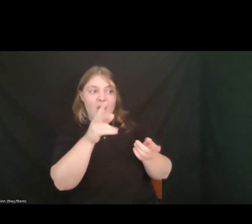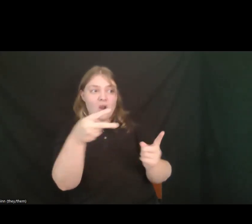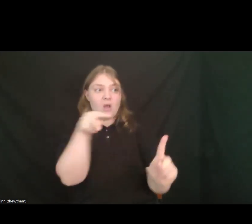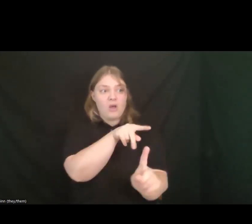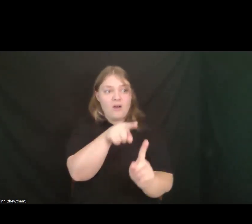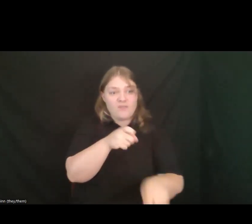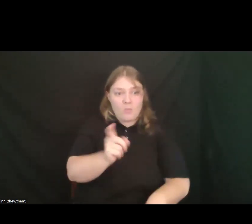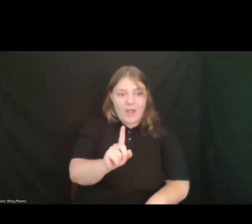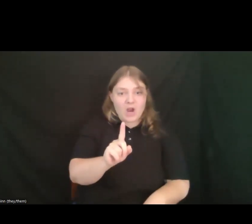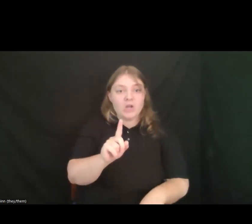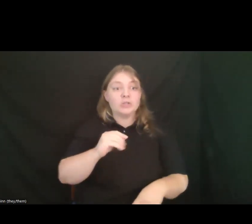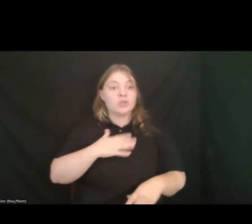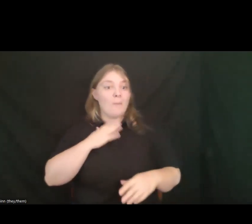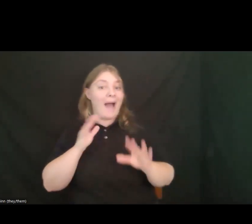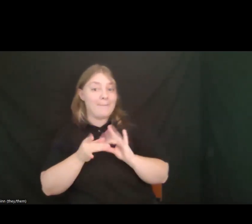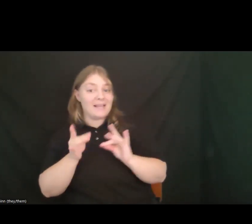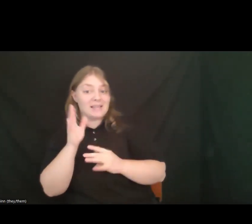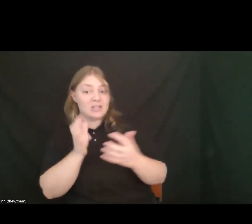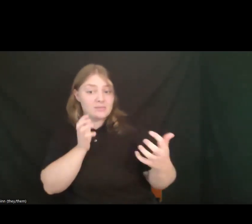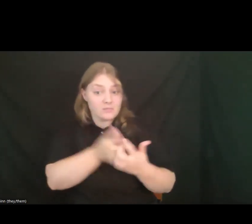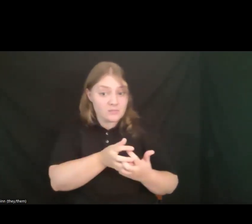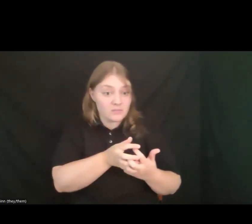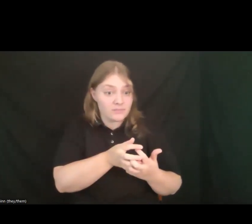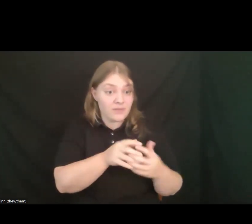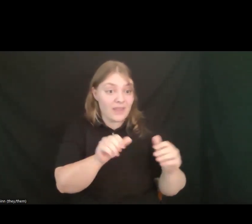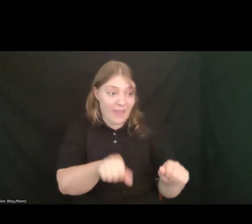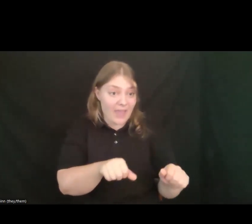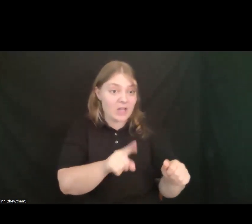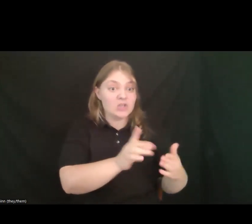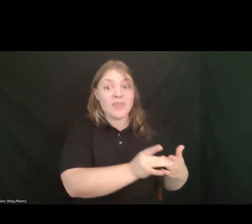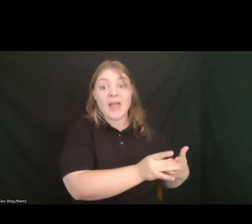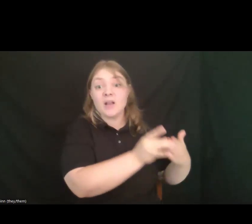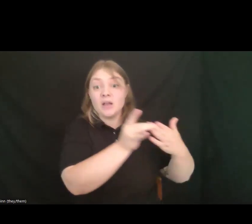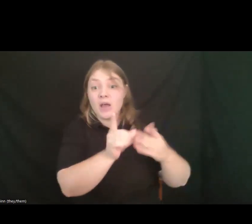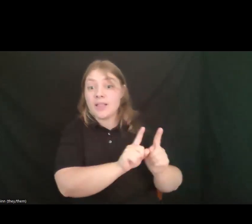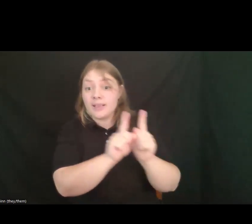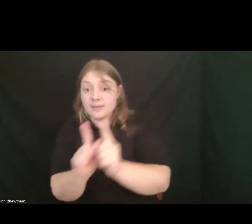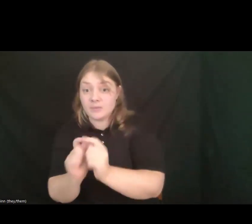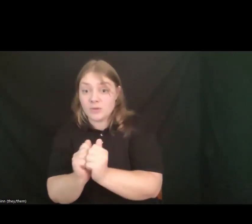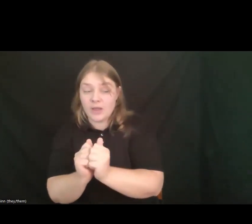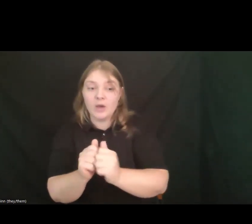message to meet them where they are so that I can then take them if they have basic needs that need